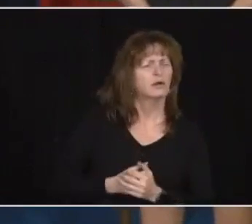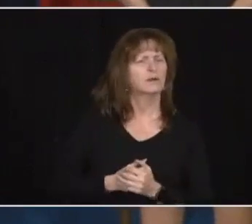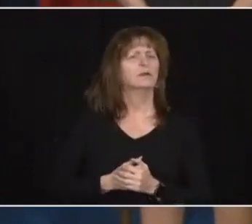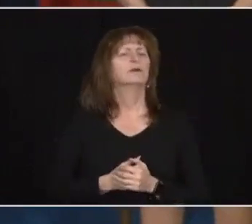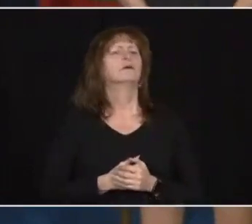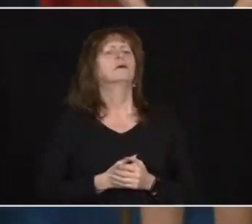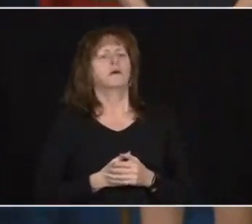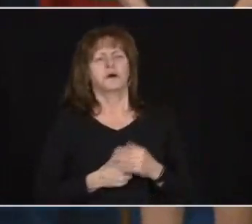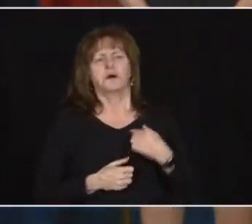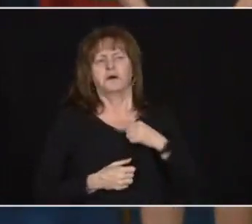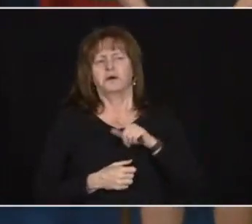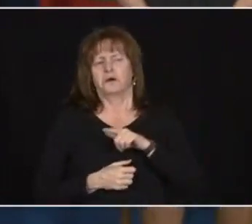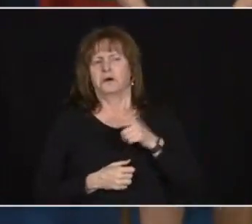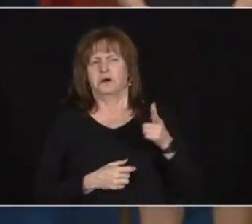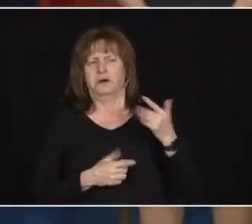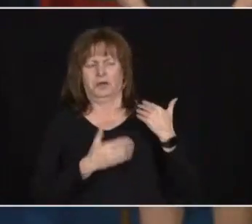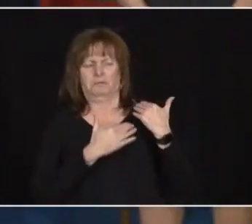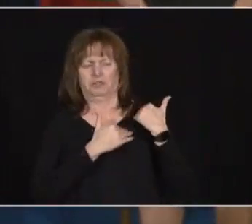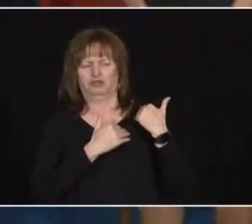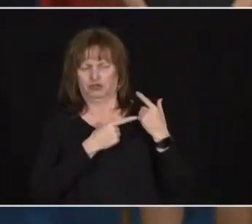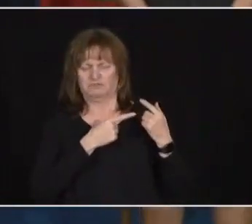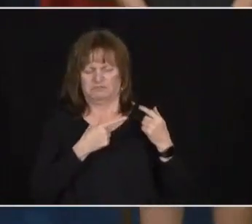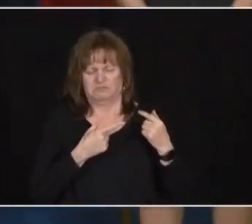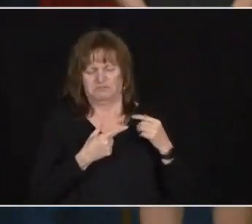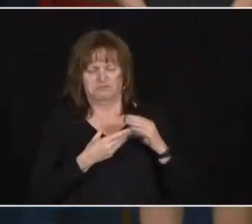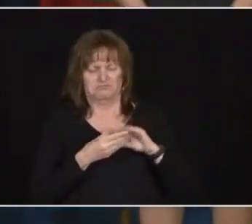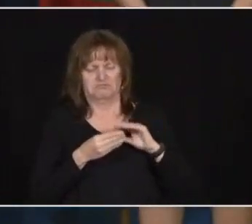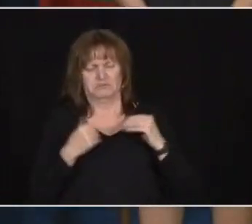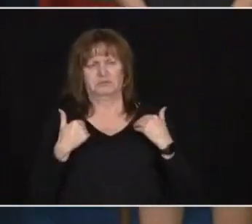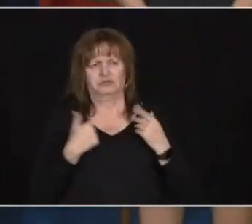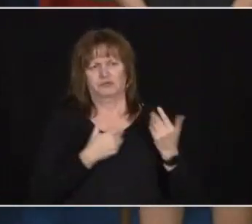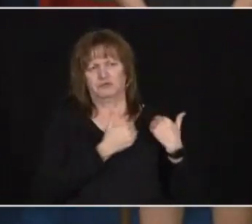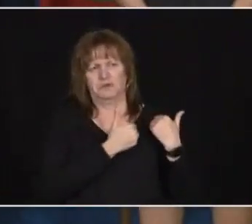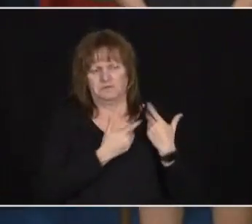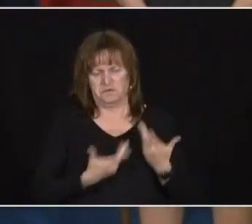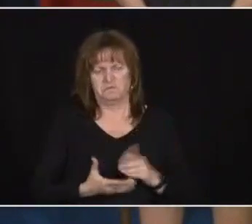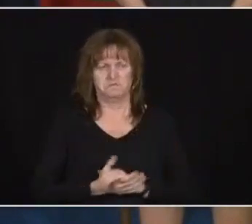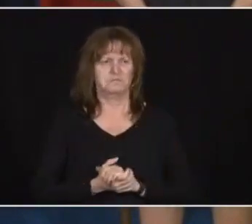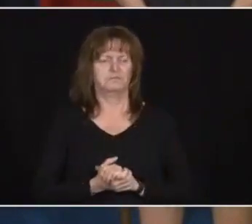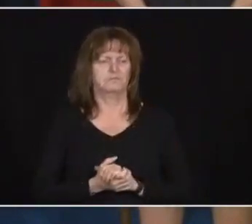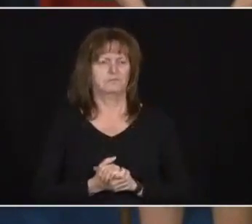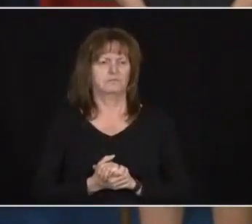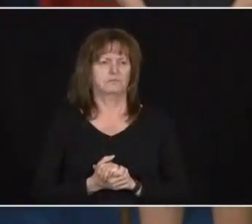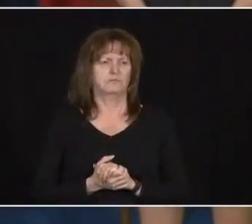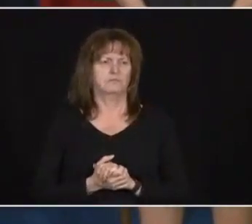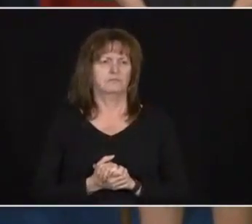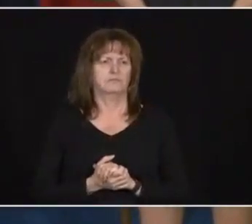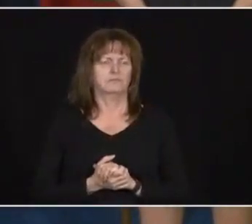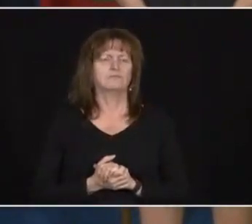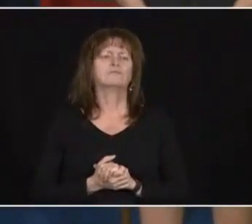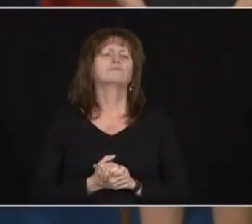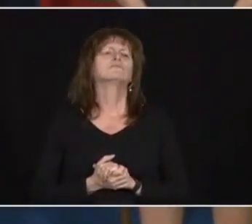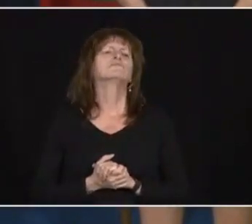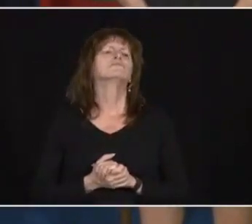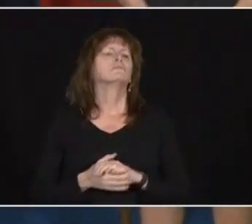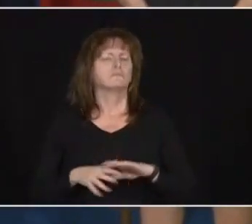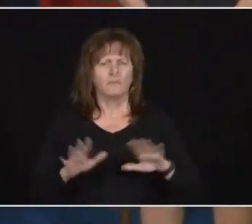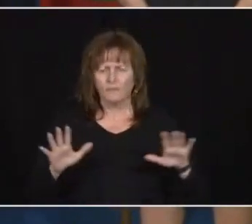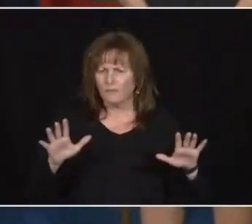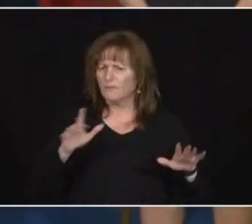Thank you. MINISTER STEPHEN LECCE: The government fully understands and recognizes that child care is often a